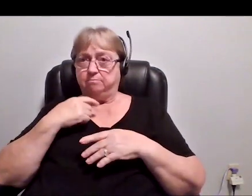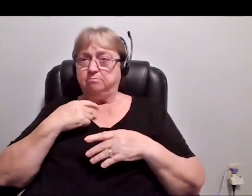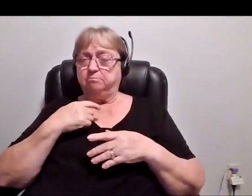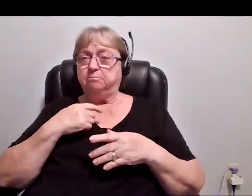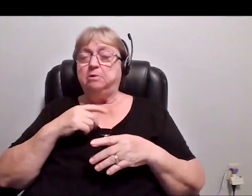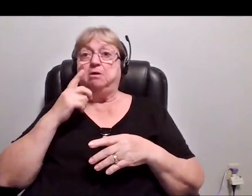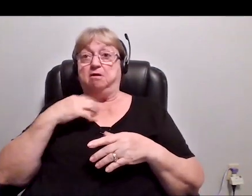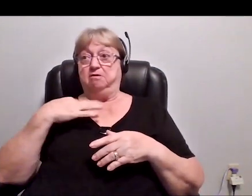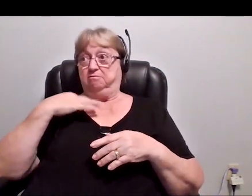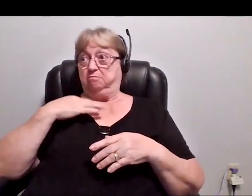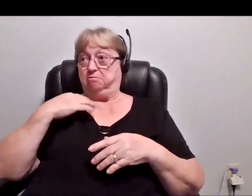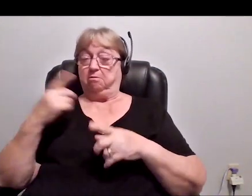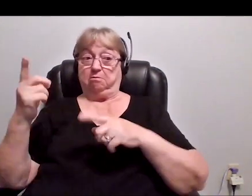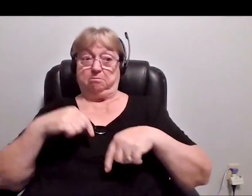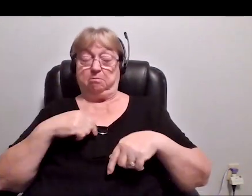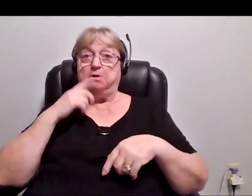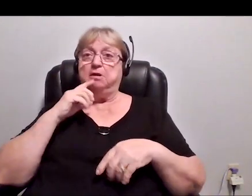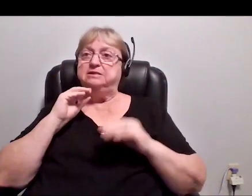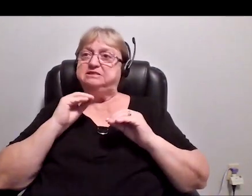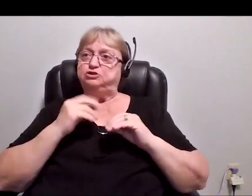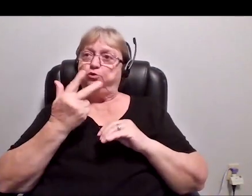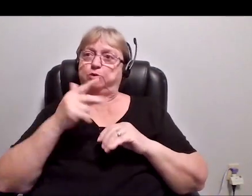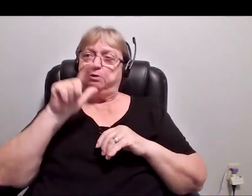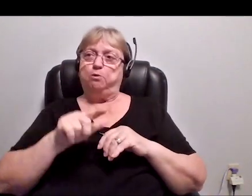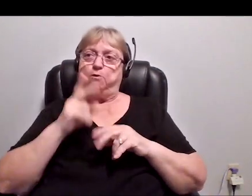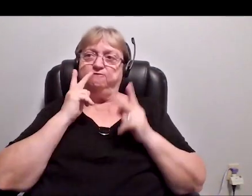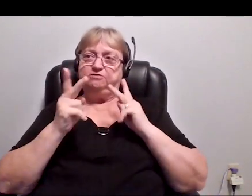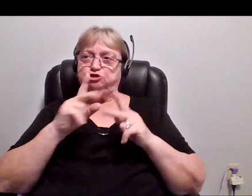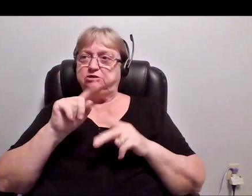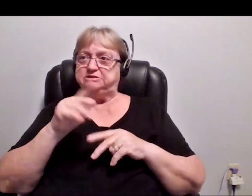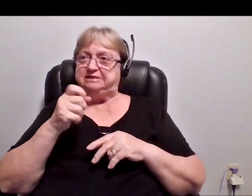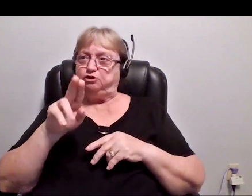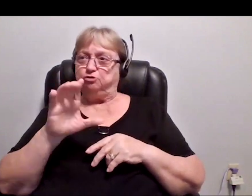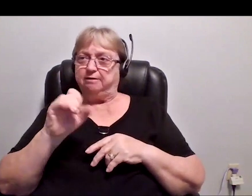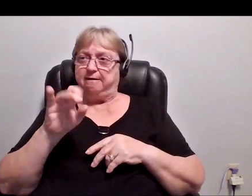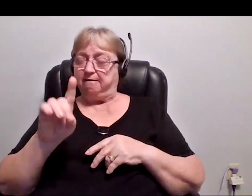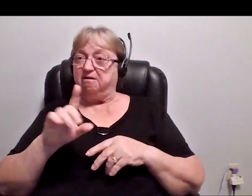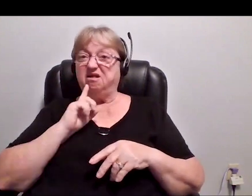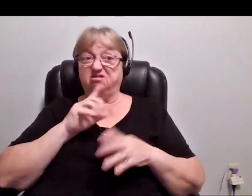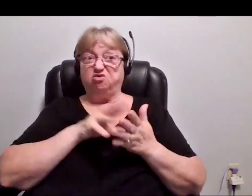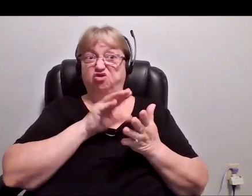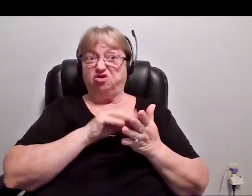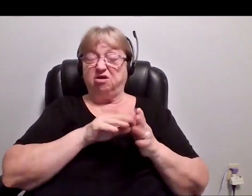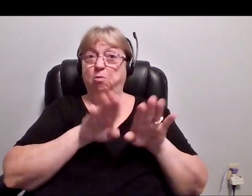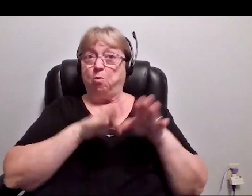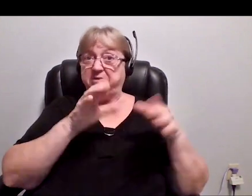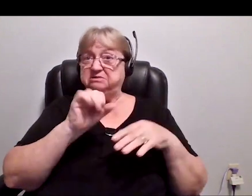three low-vision students Tinkercad. They're starting to learn OpenSCAD, but they would benefit from more accessible software and printers.